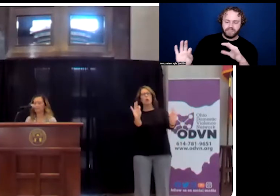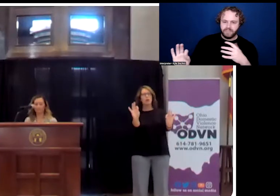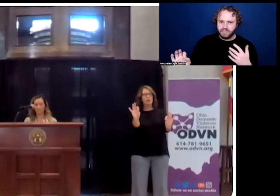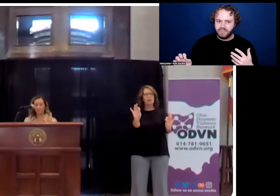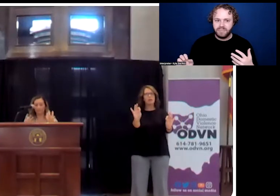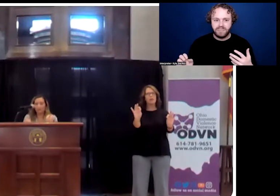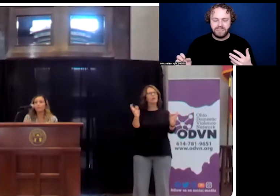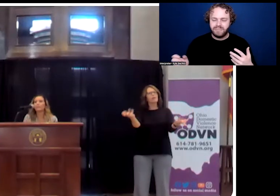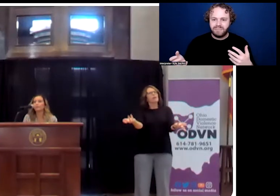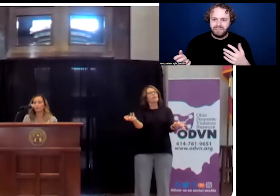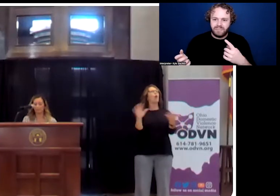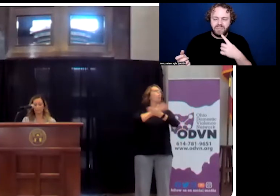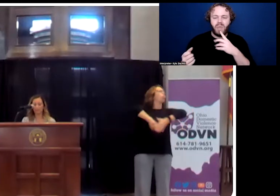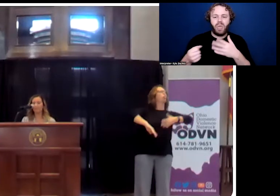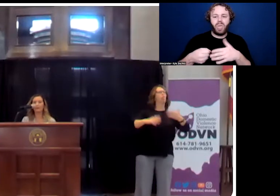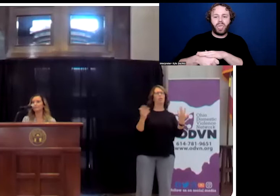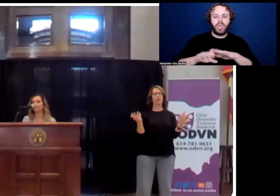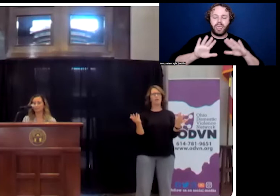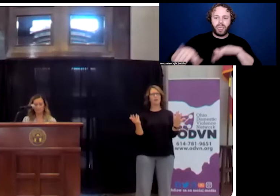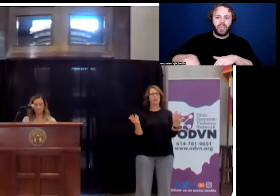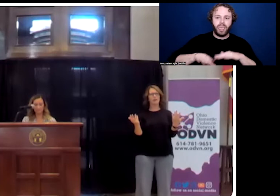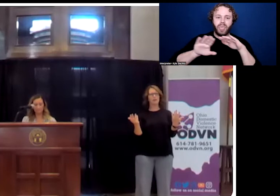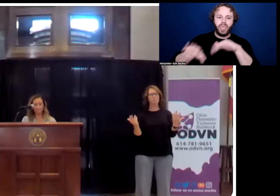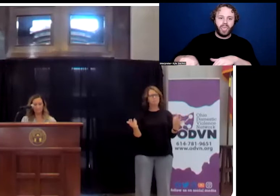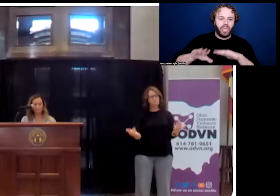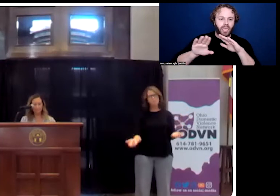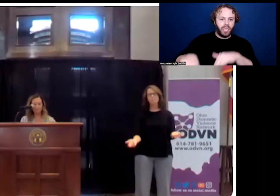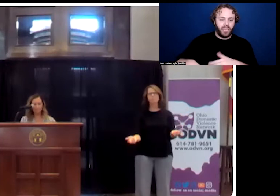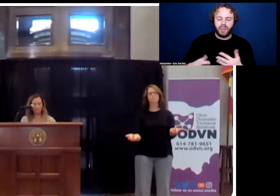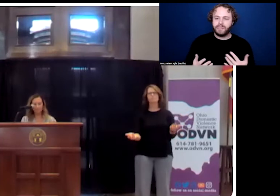They just cover it up with nonsense.